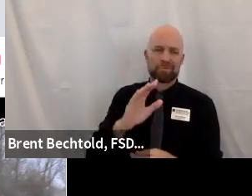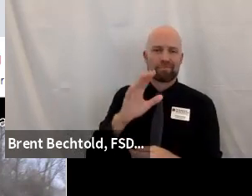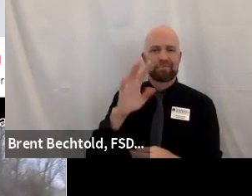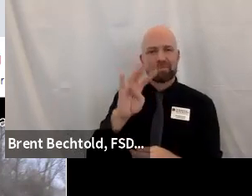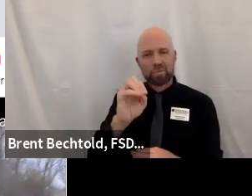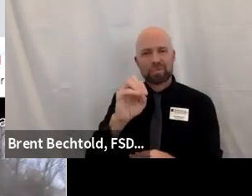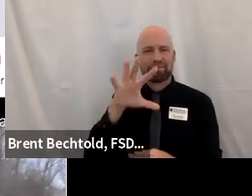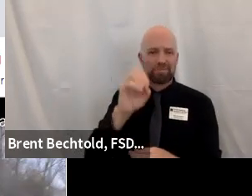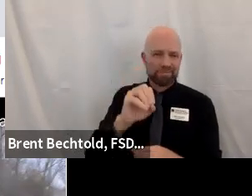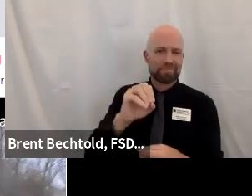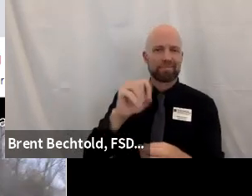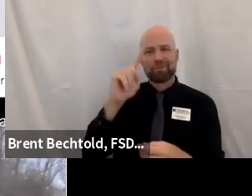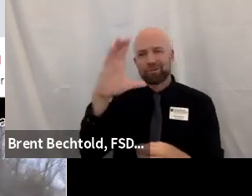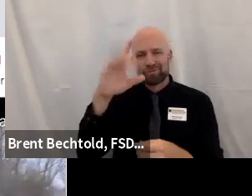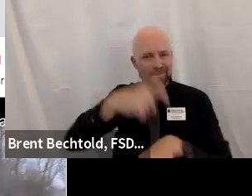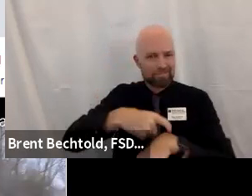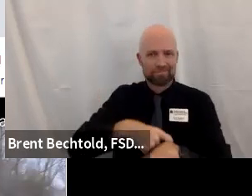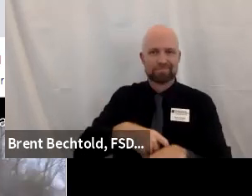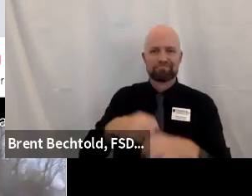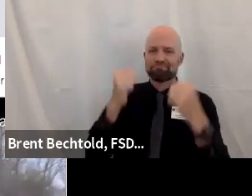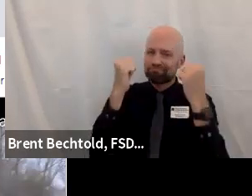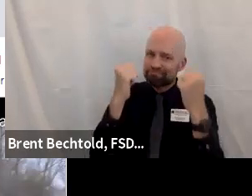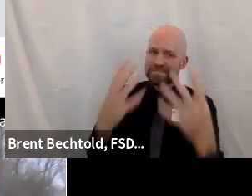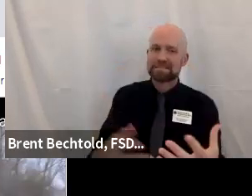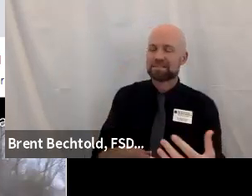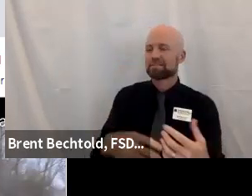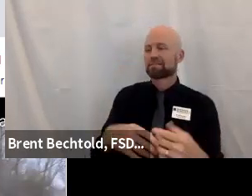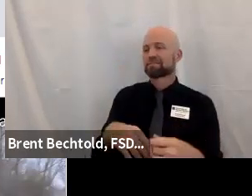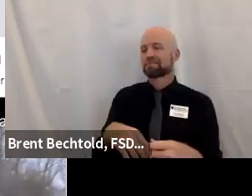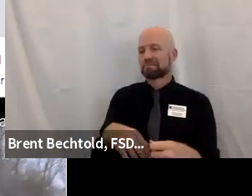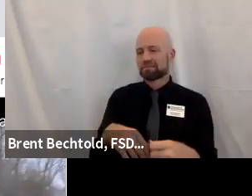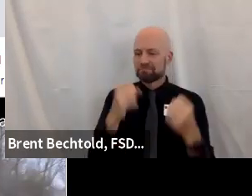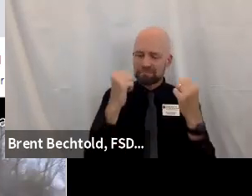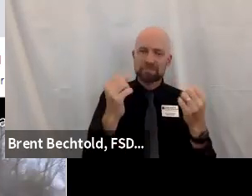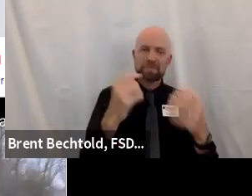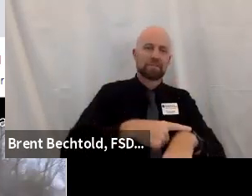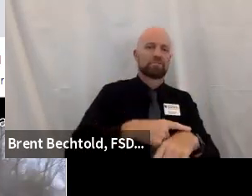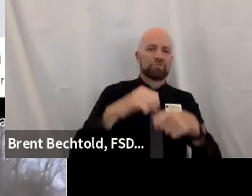she said she probably practiced that 40, 50, maybe up to 100 times.